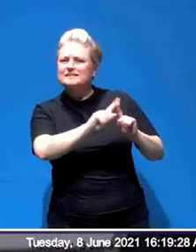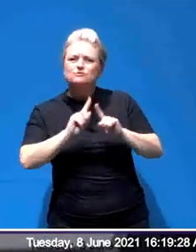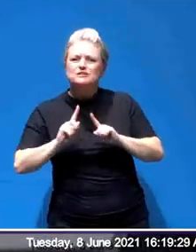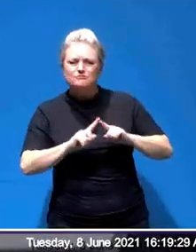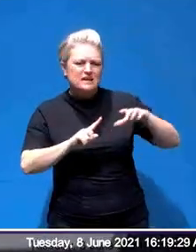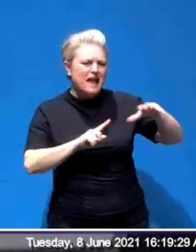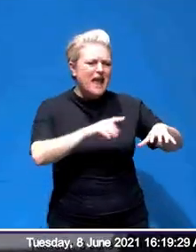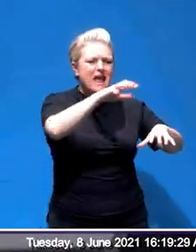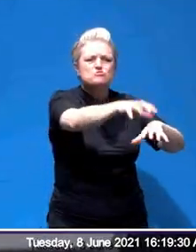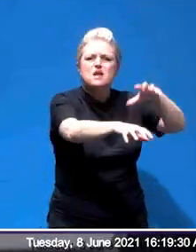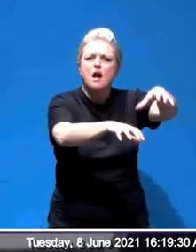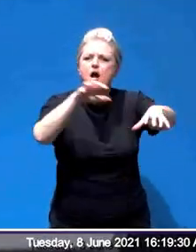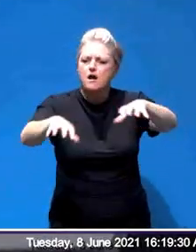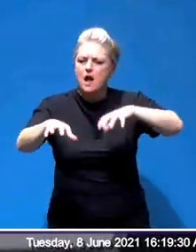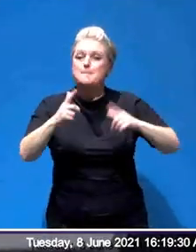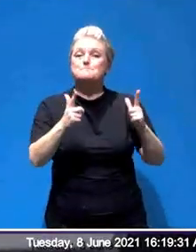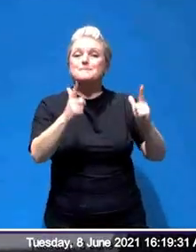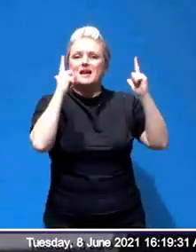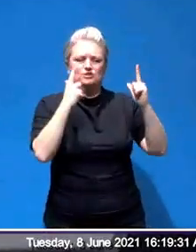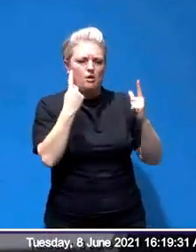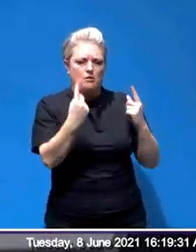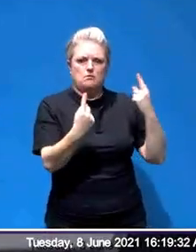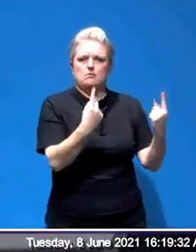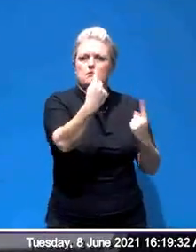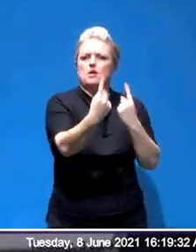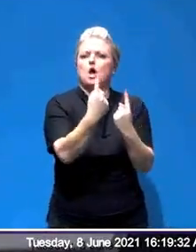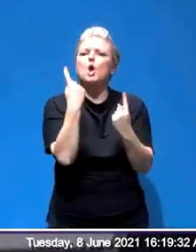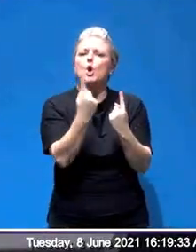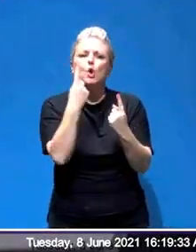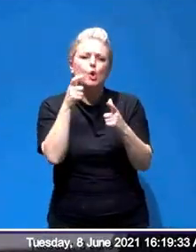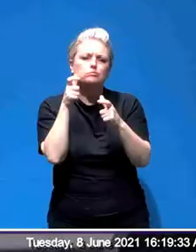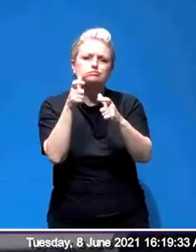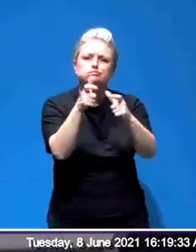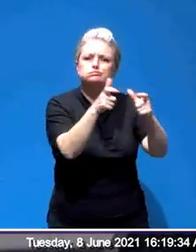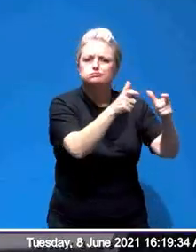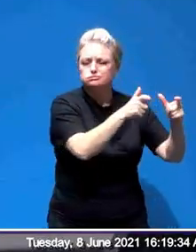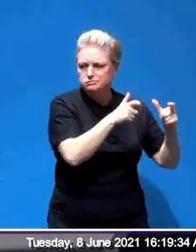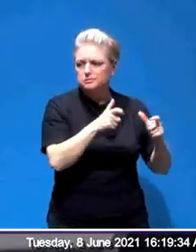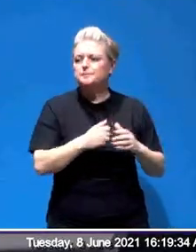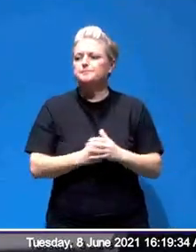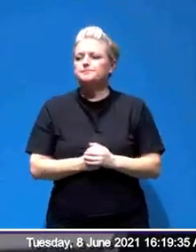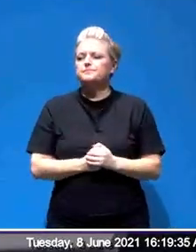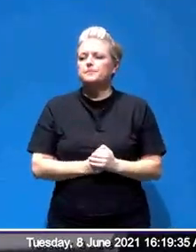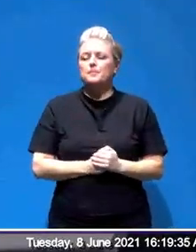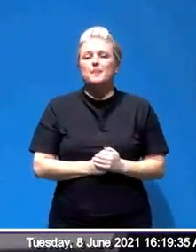Now, the mistake, if you like, that was made here is the area